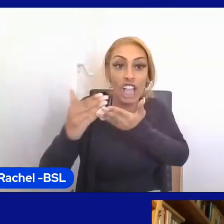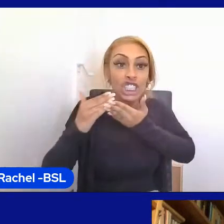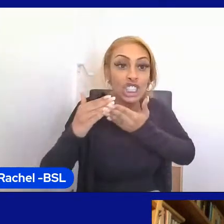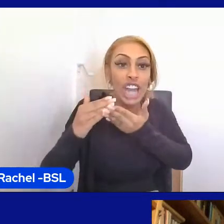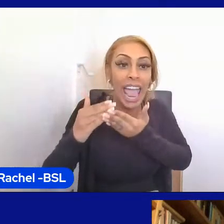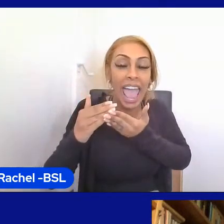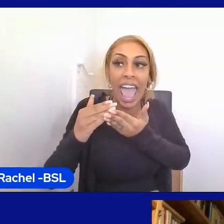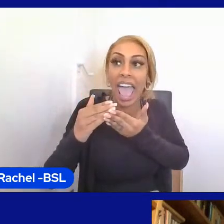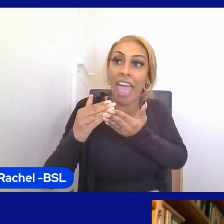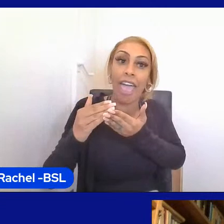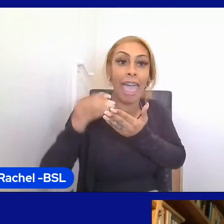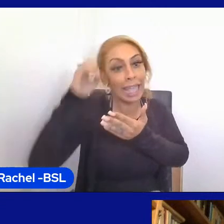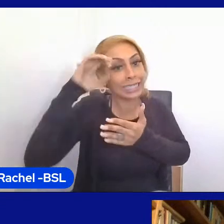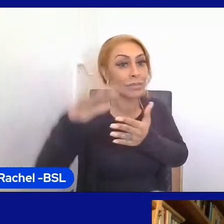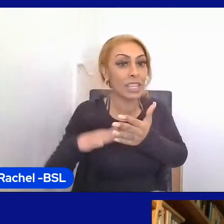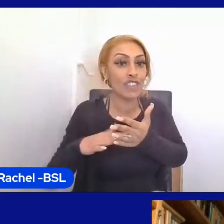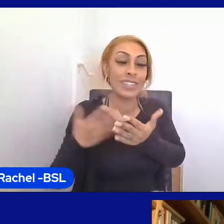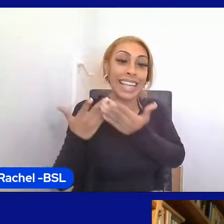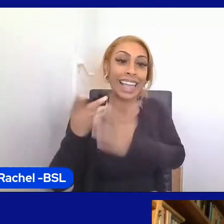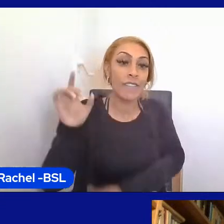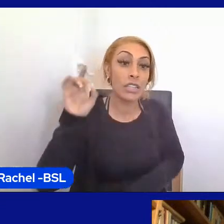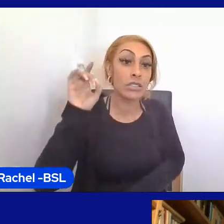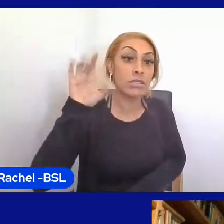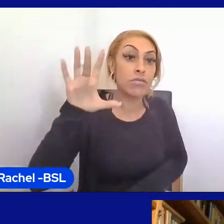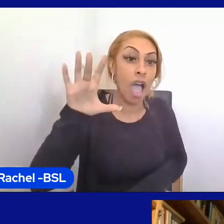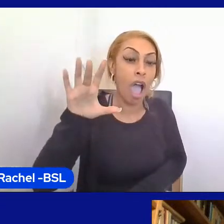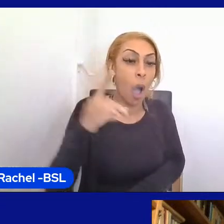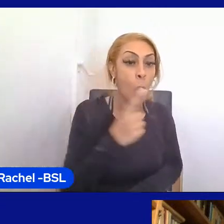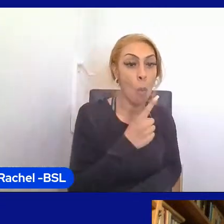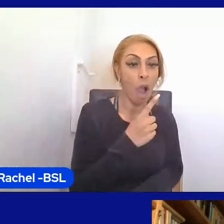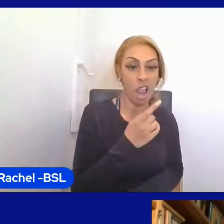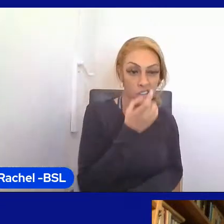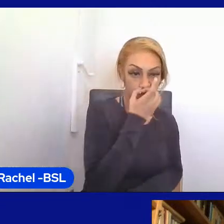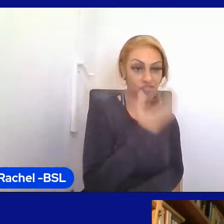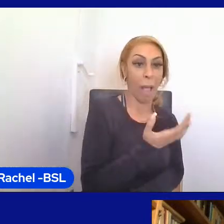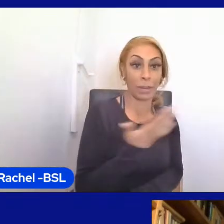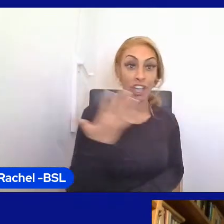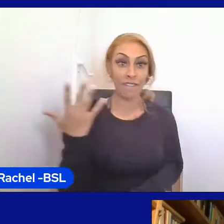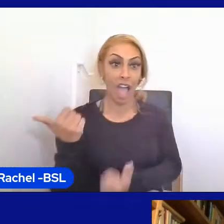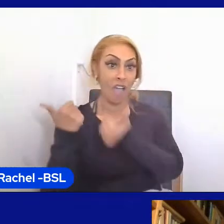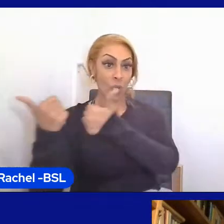quantify the whole world to sell me. But I did not want in the first place?